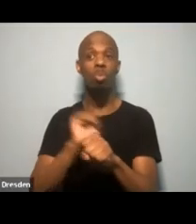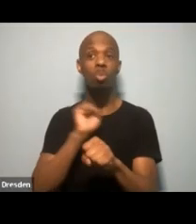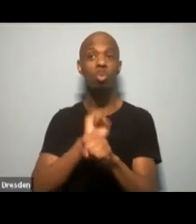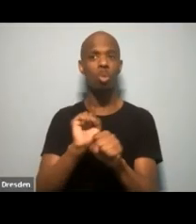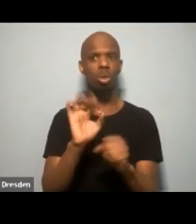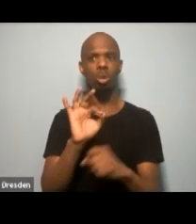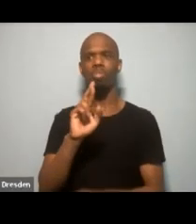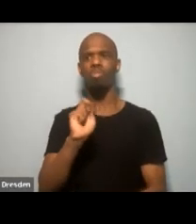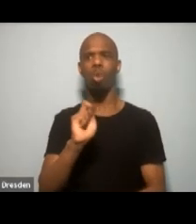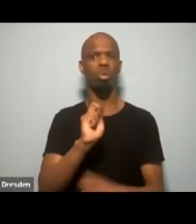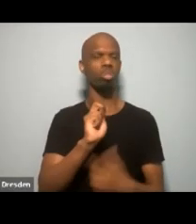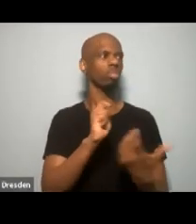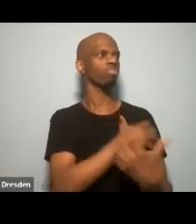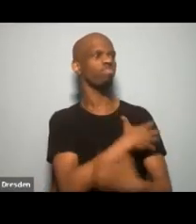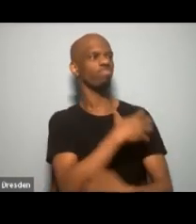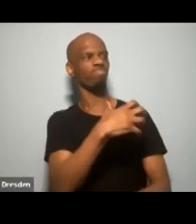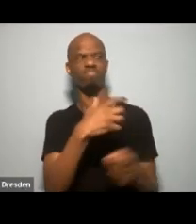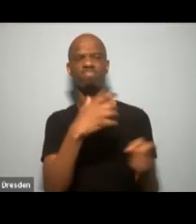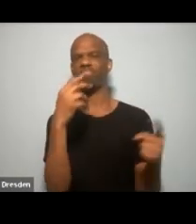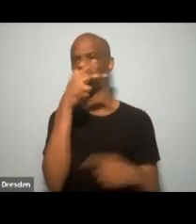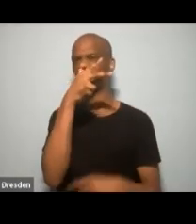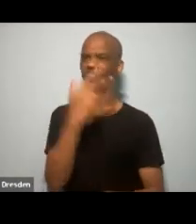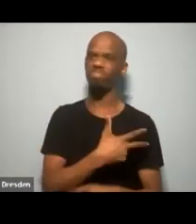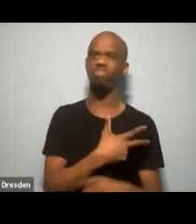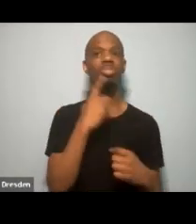So, we are happy